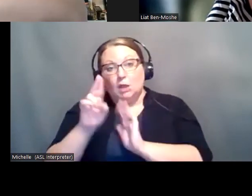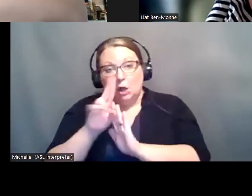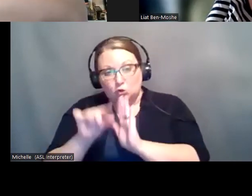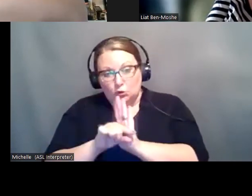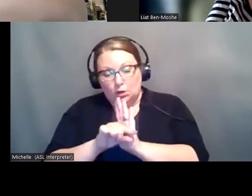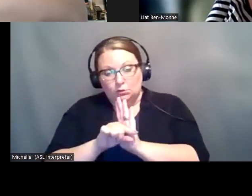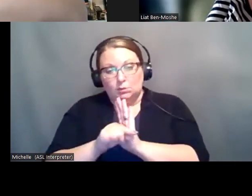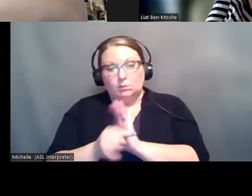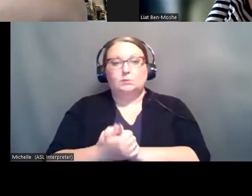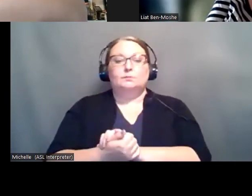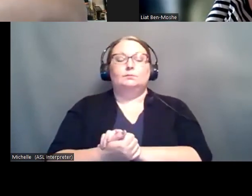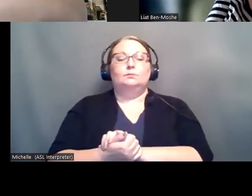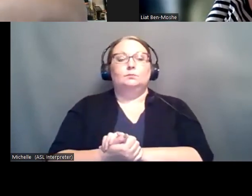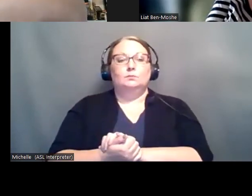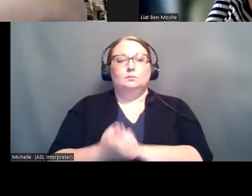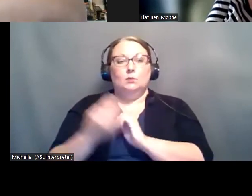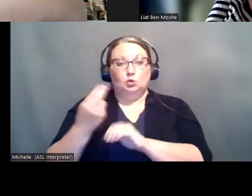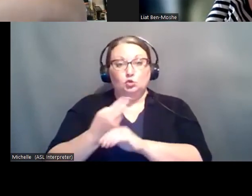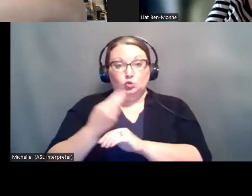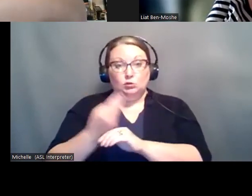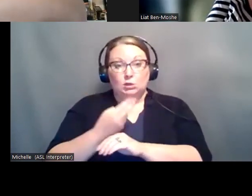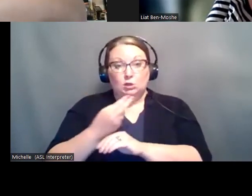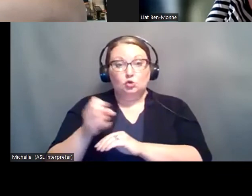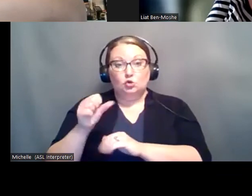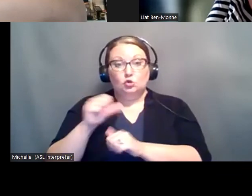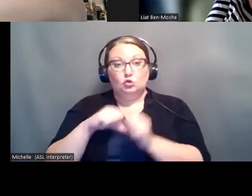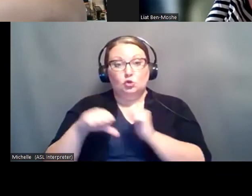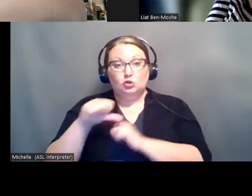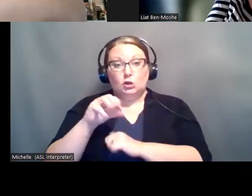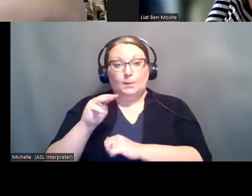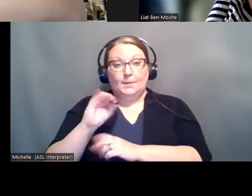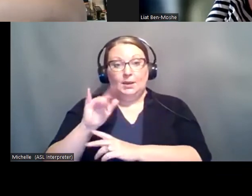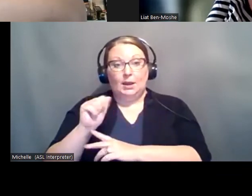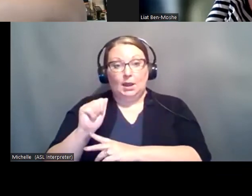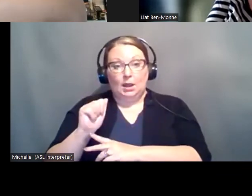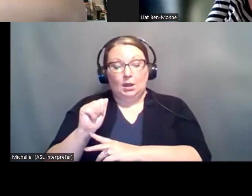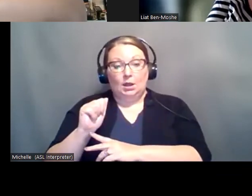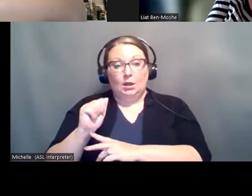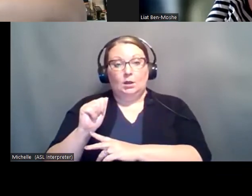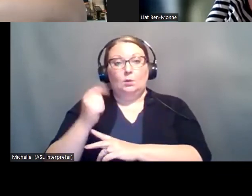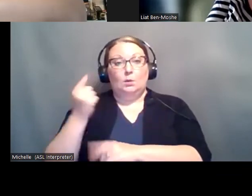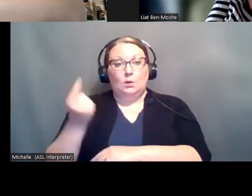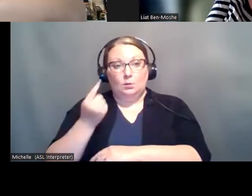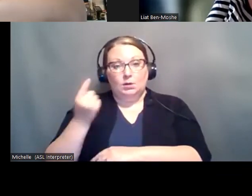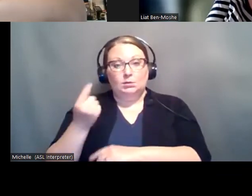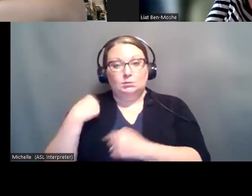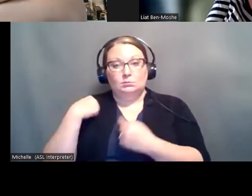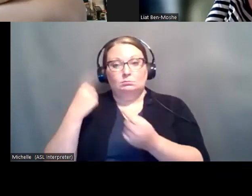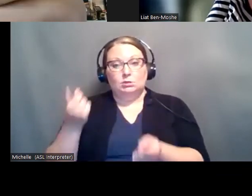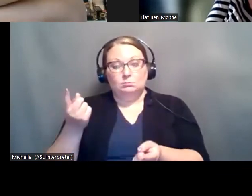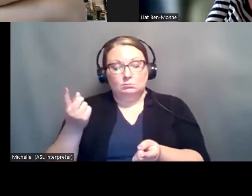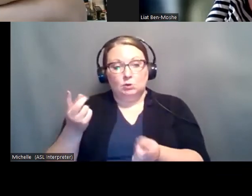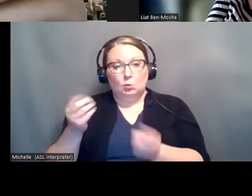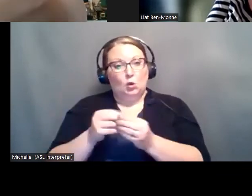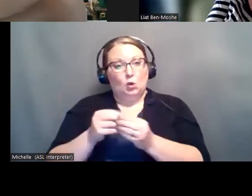And using social media has always been quicker and easier